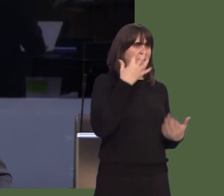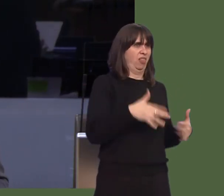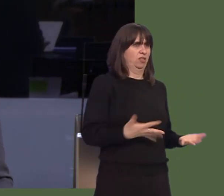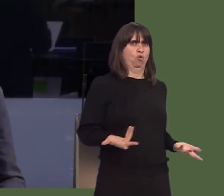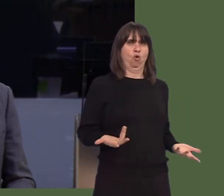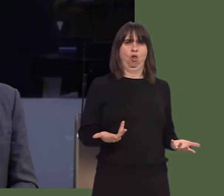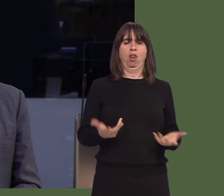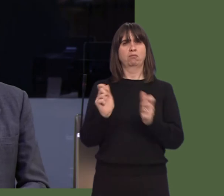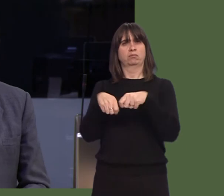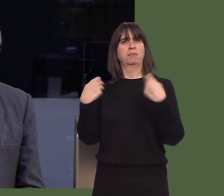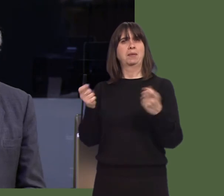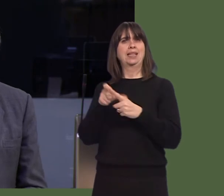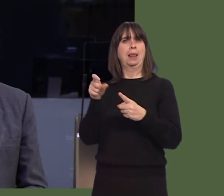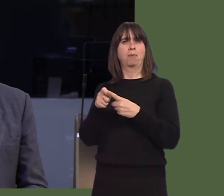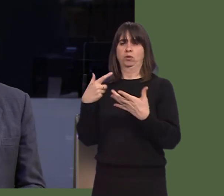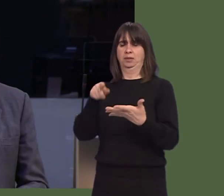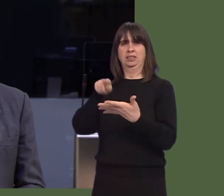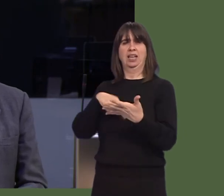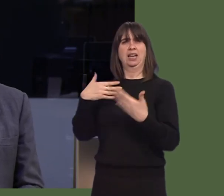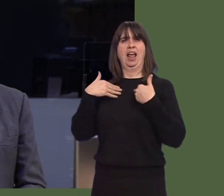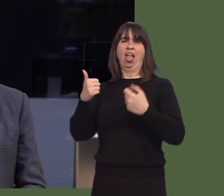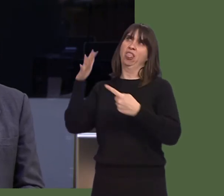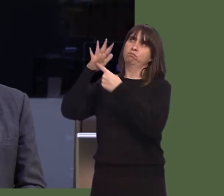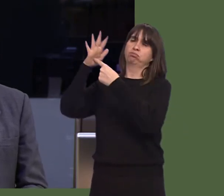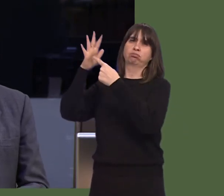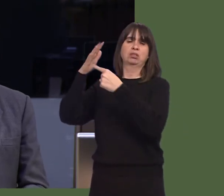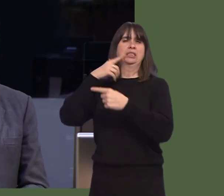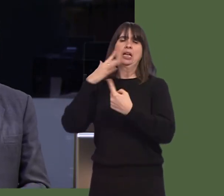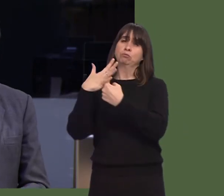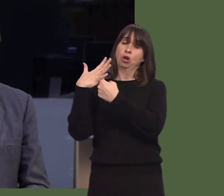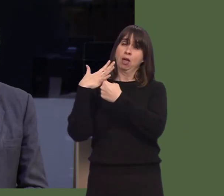CAP has been the method by which we have ensured that farmers are able to survive.